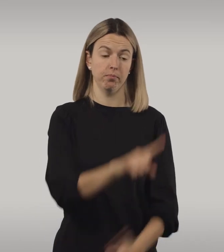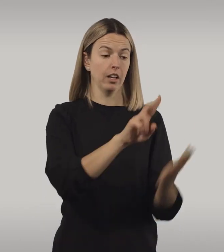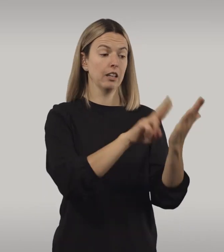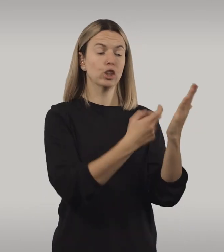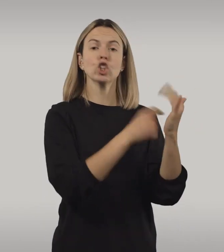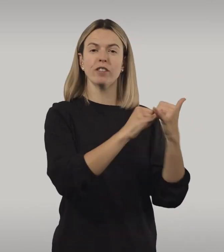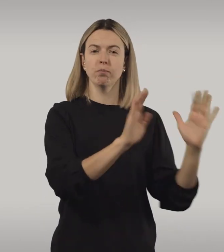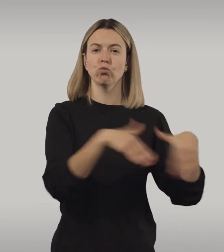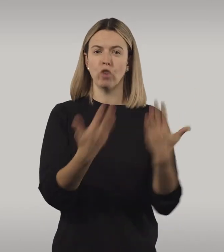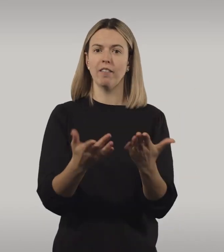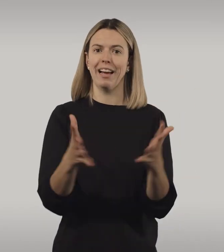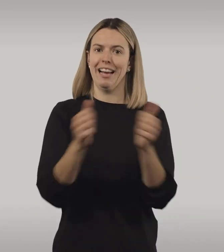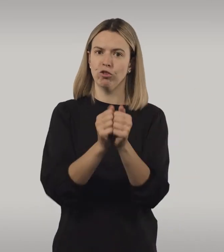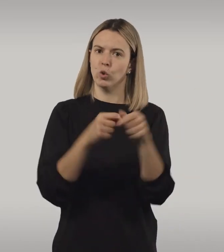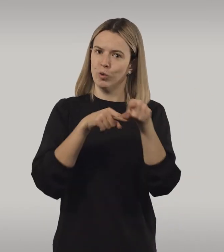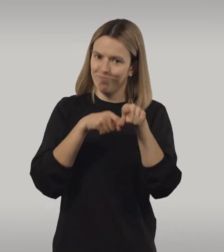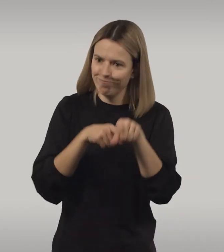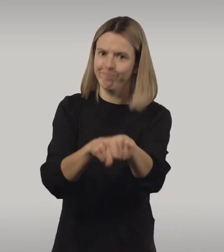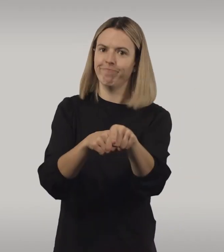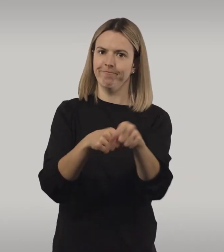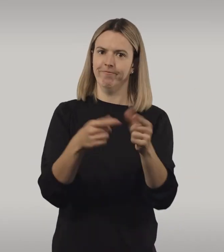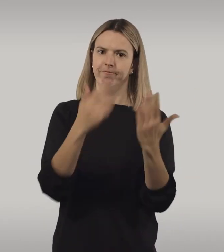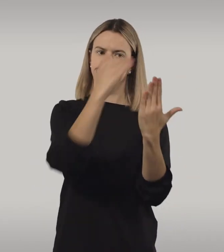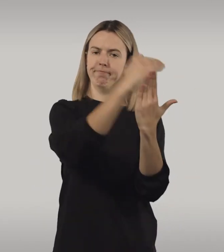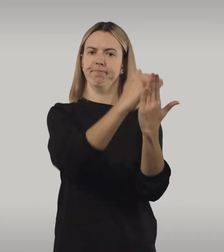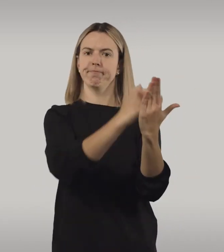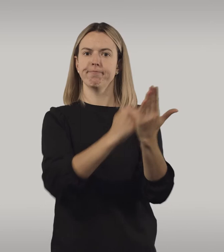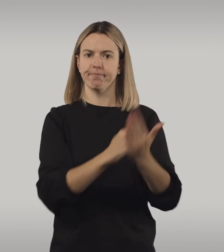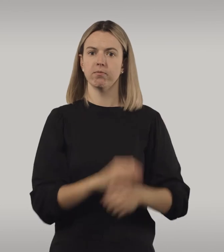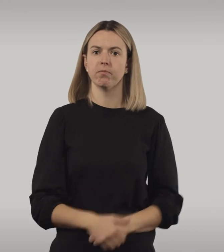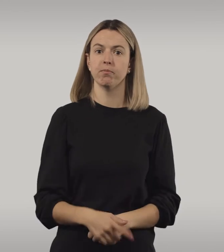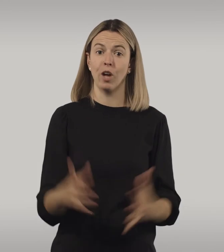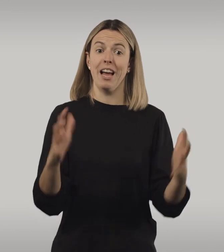You are agreeing to some general terms and conditions of use which apply to all NRS calls.